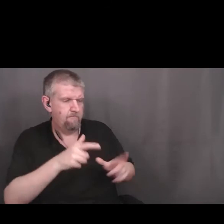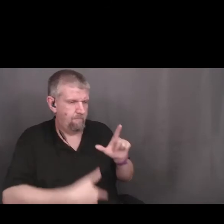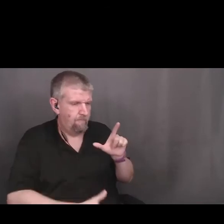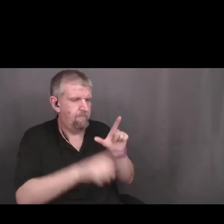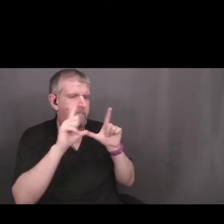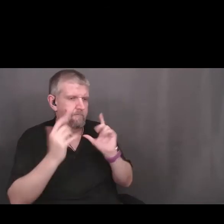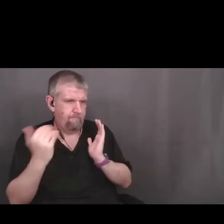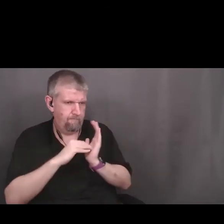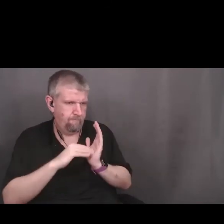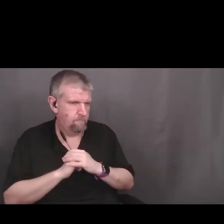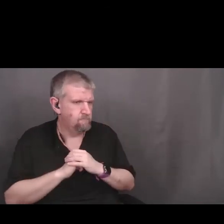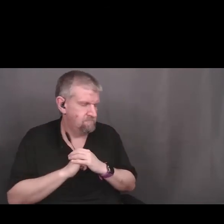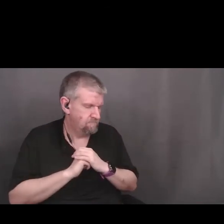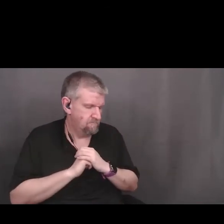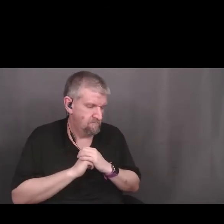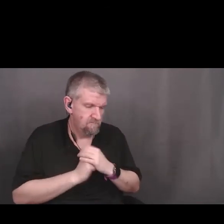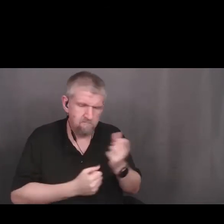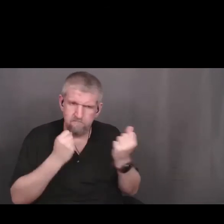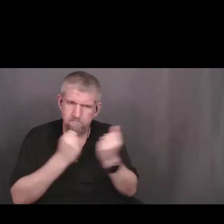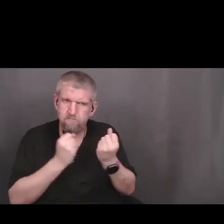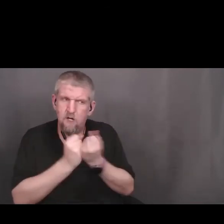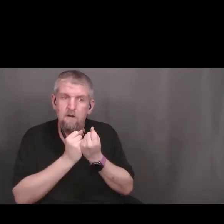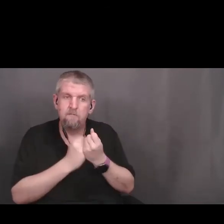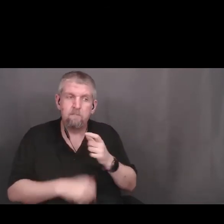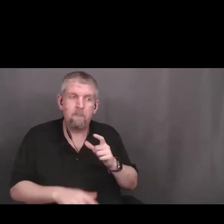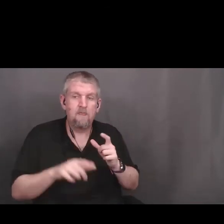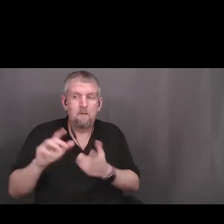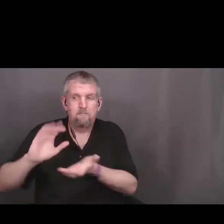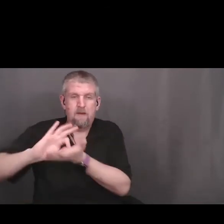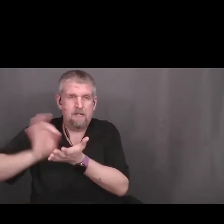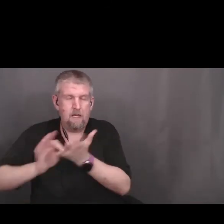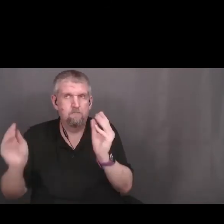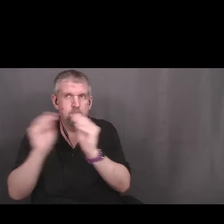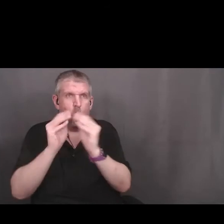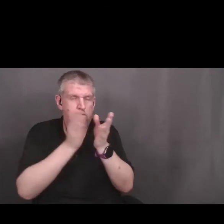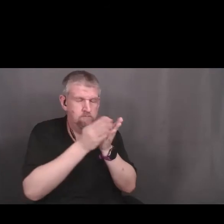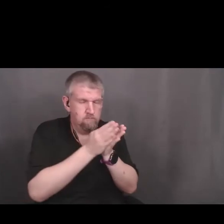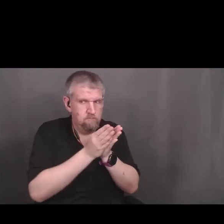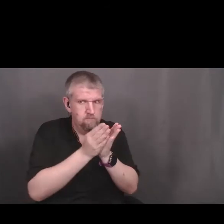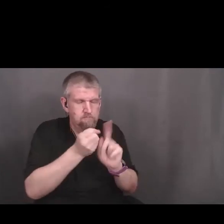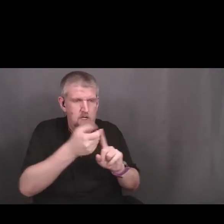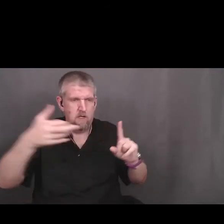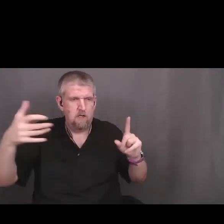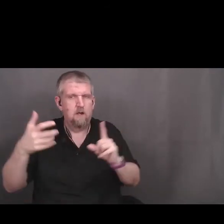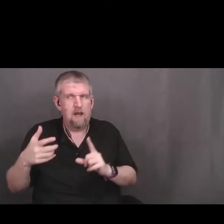And we advocate to expand the Medicaid buy-in program or challenged cuts to said programs within the Medicaid umbrella.